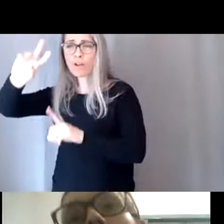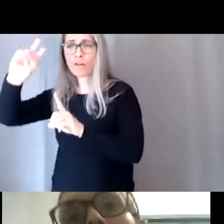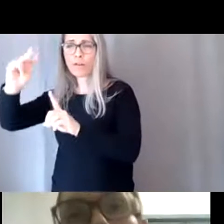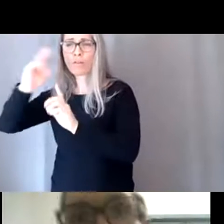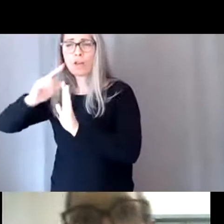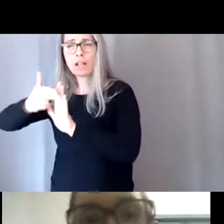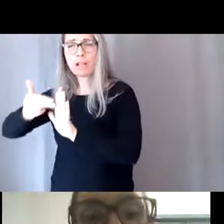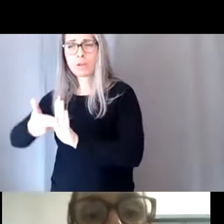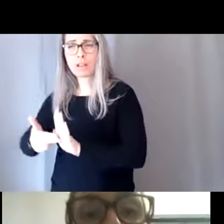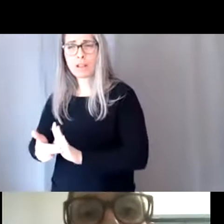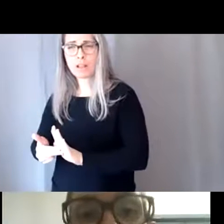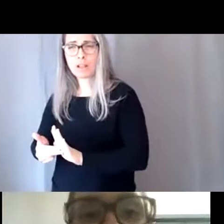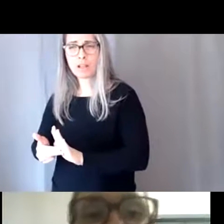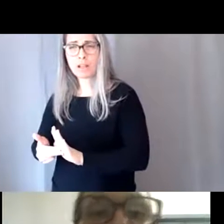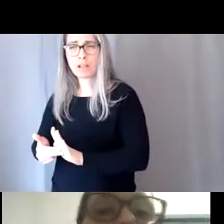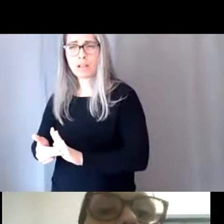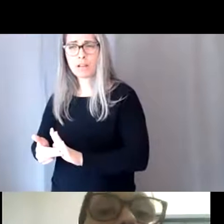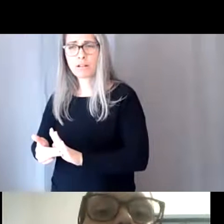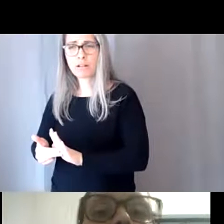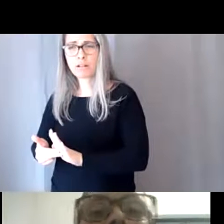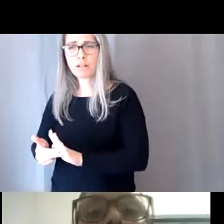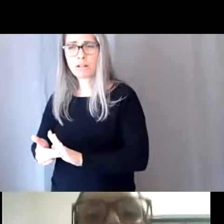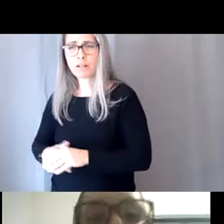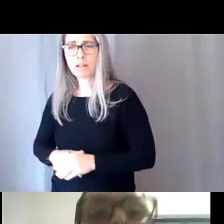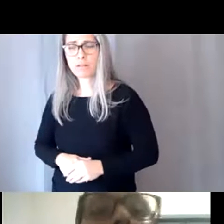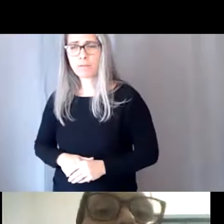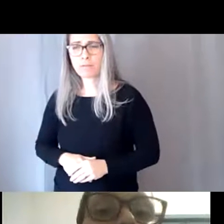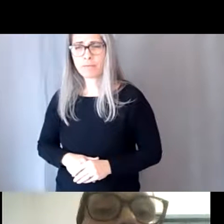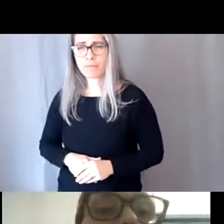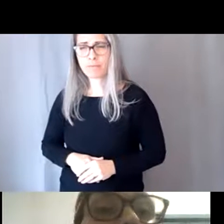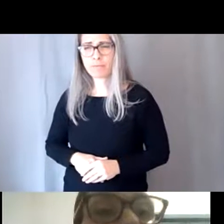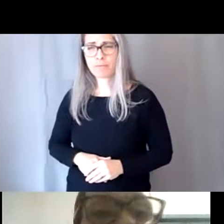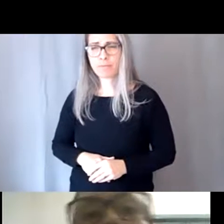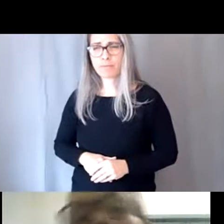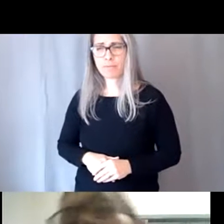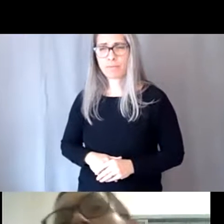can be absorbed by the professionals of health or